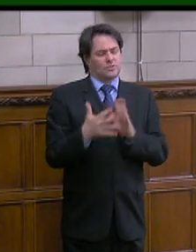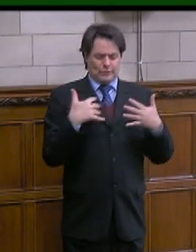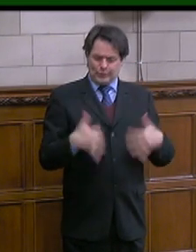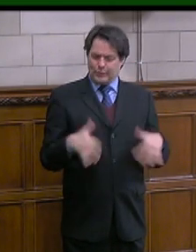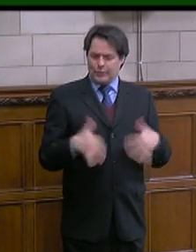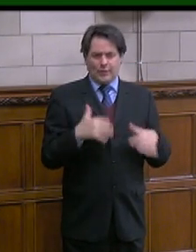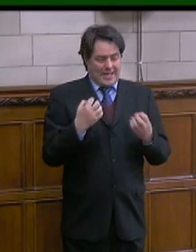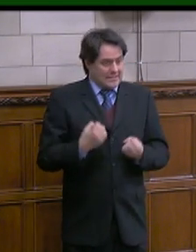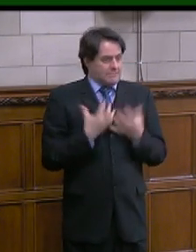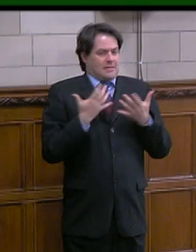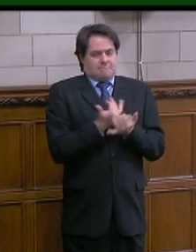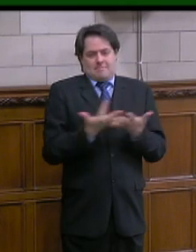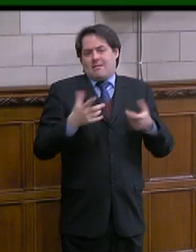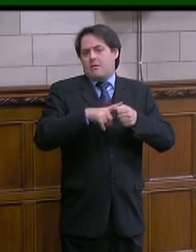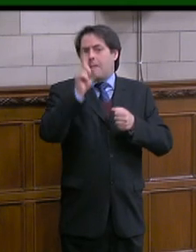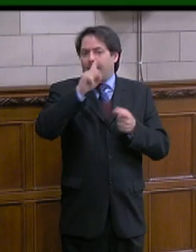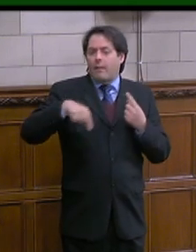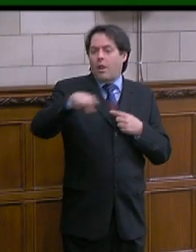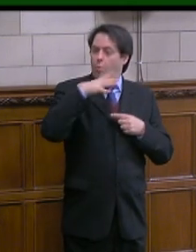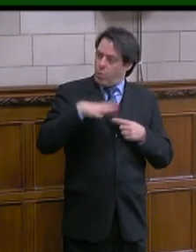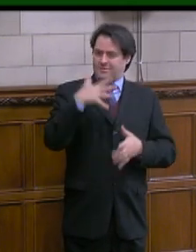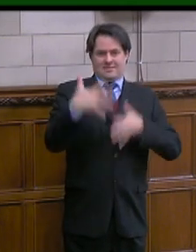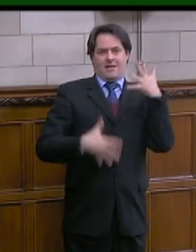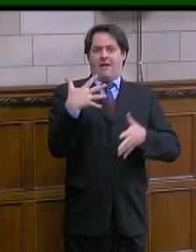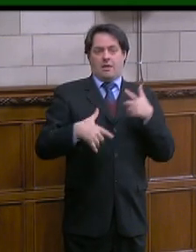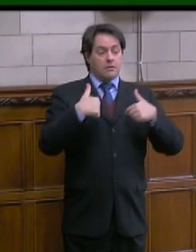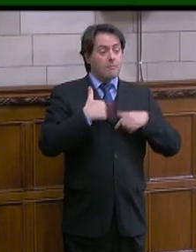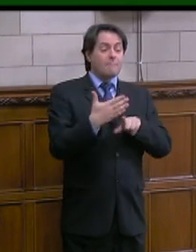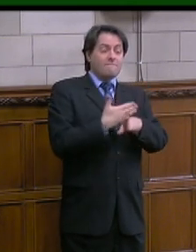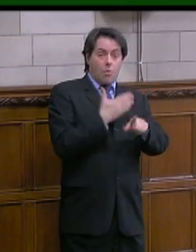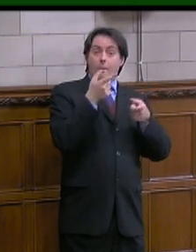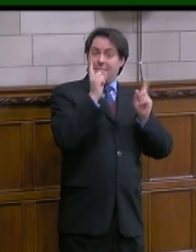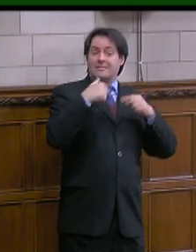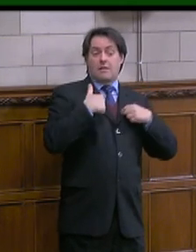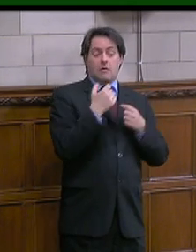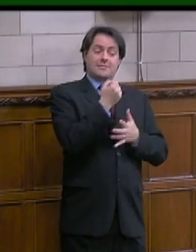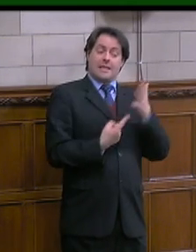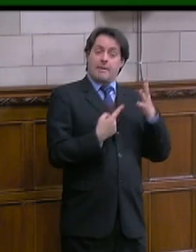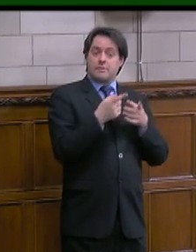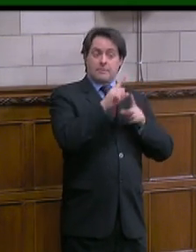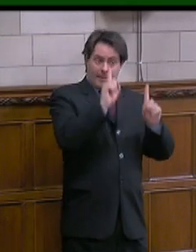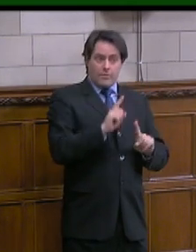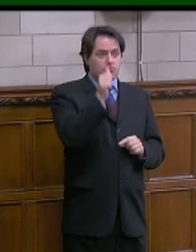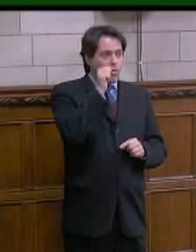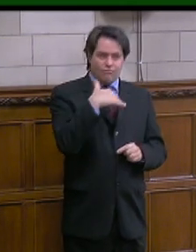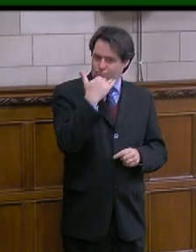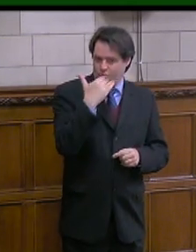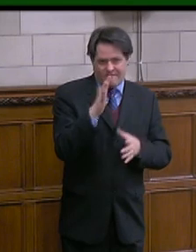inspired lots of young people, who want to take it up. As the former Minister for Disabled People, I know that we have a chronic shortage of BSL interpreters in this country.